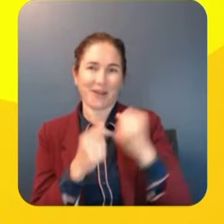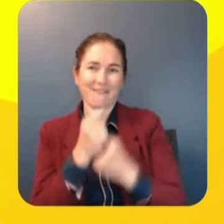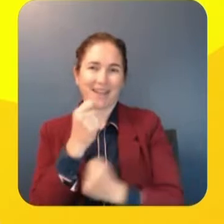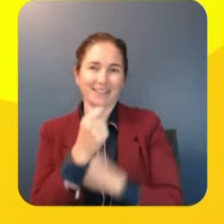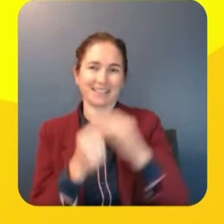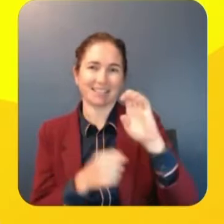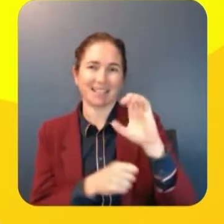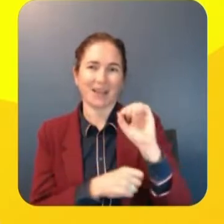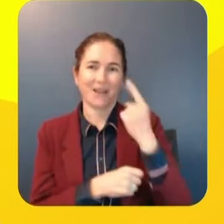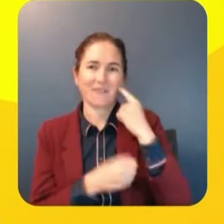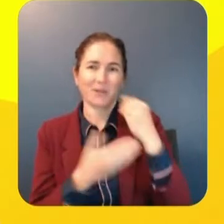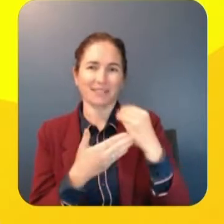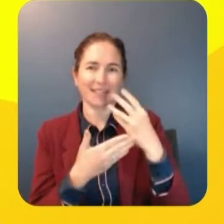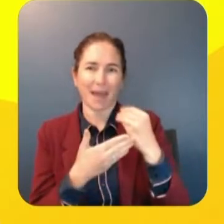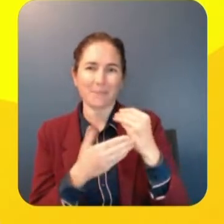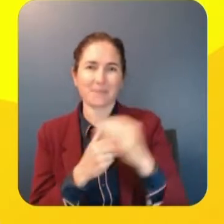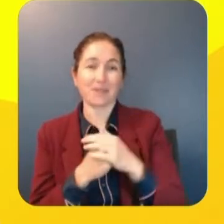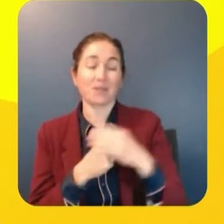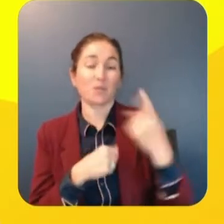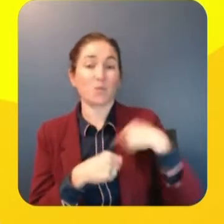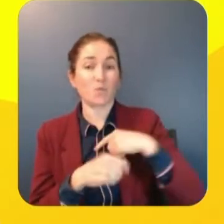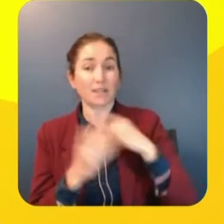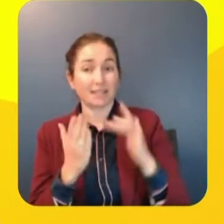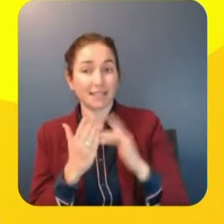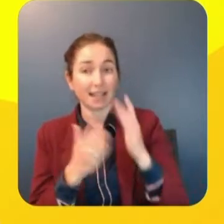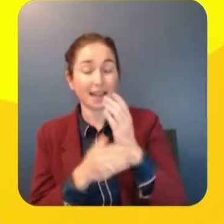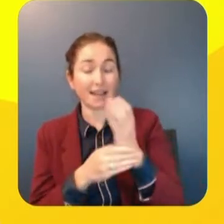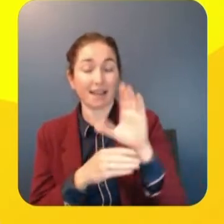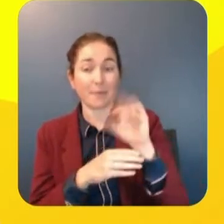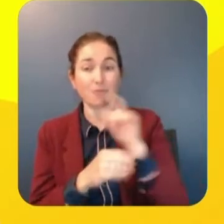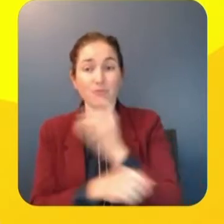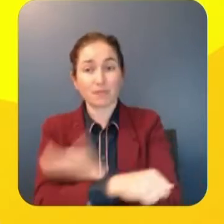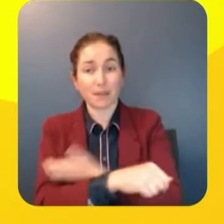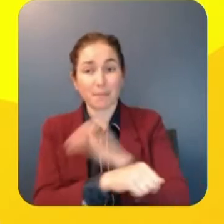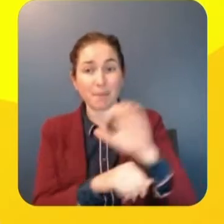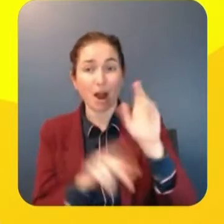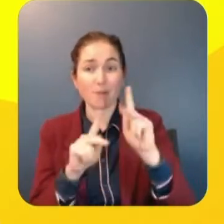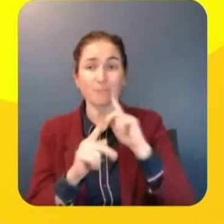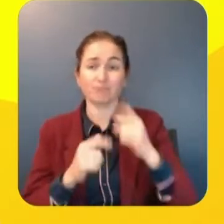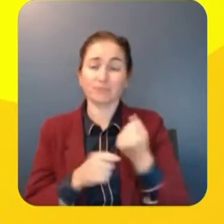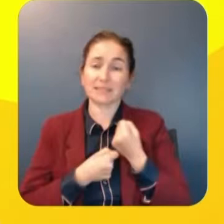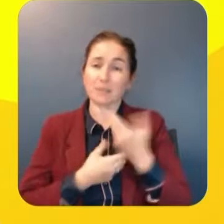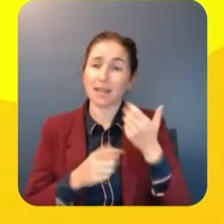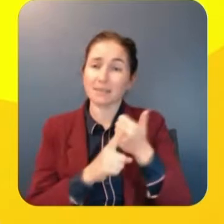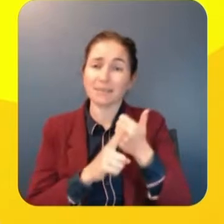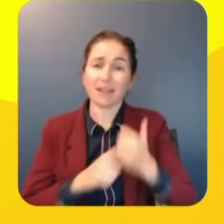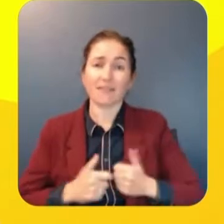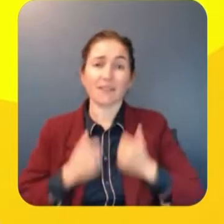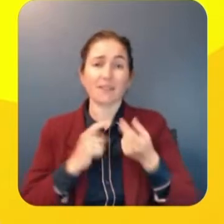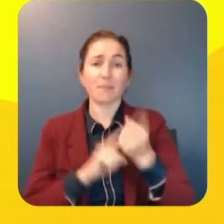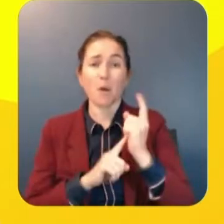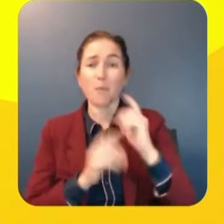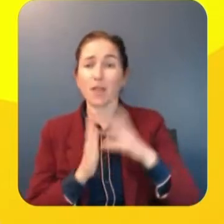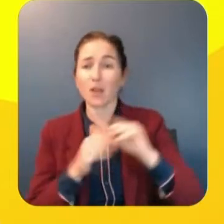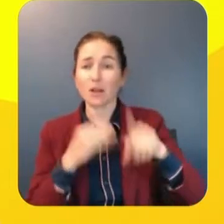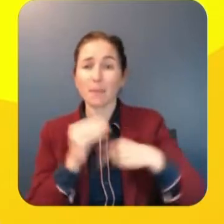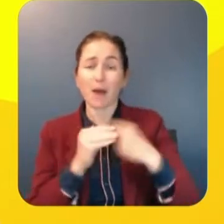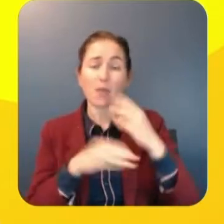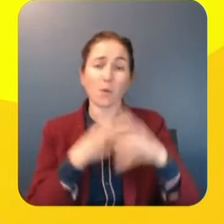And we are a tech company that empowers people to express themselves, live in the moment, learn about the world, and have fantastic fun together.